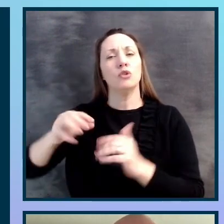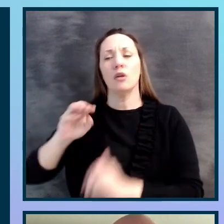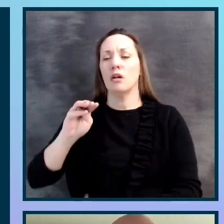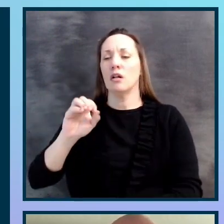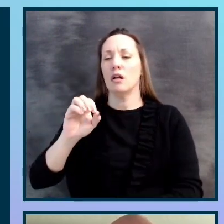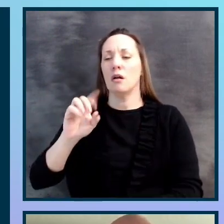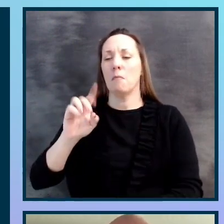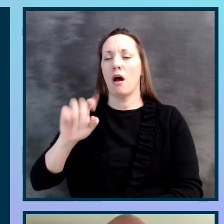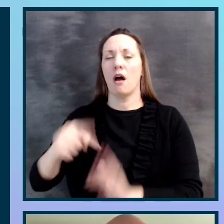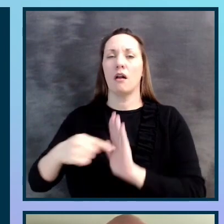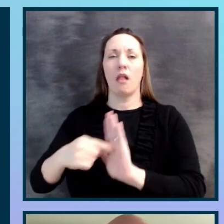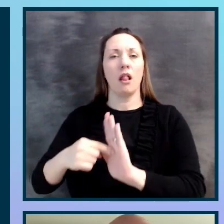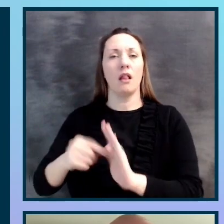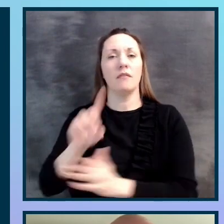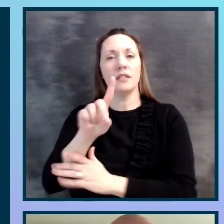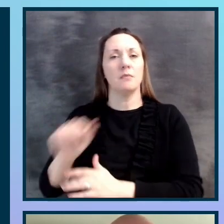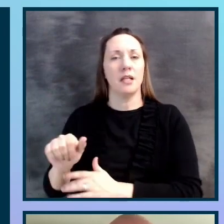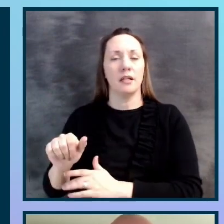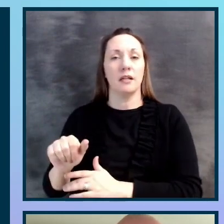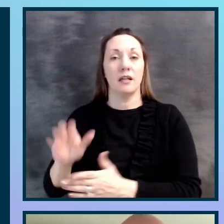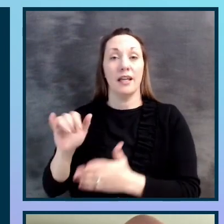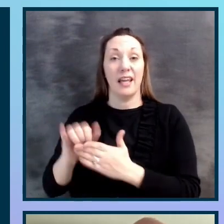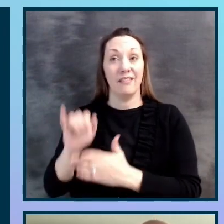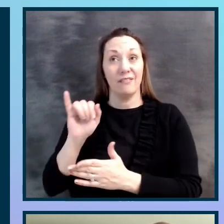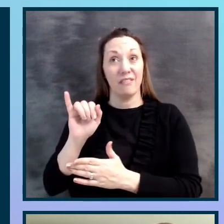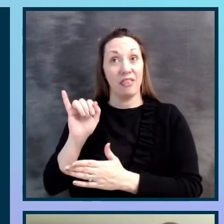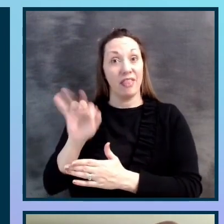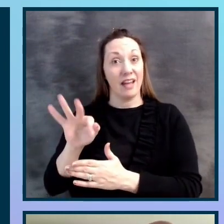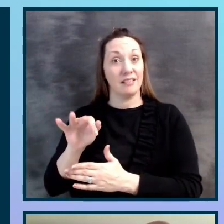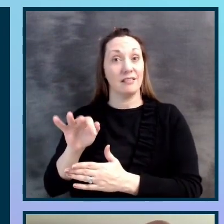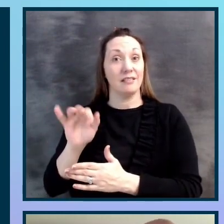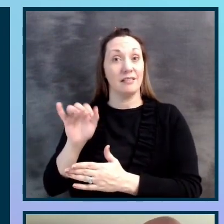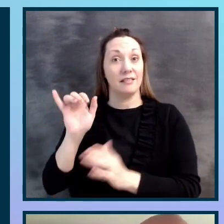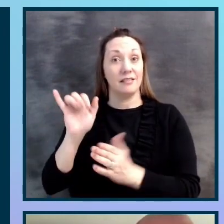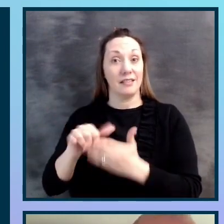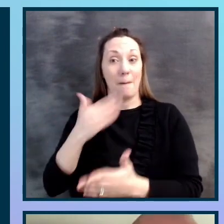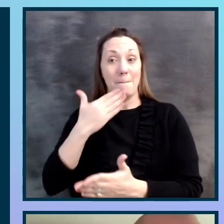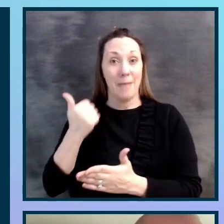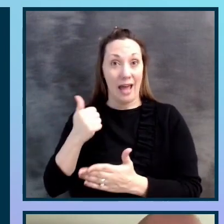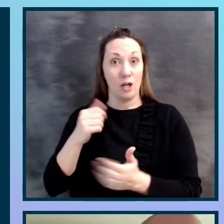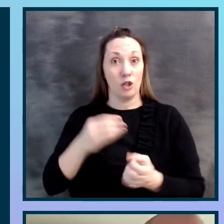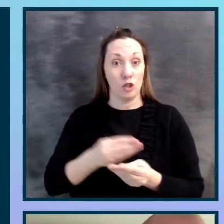of disability, is actually a better solution of an approach than the medical model of disability